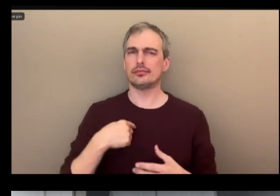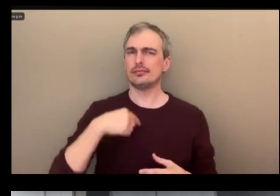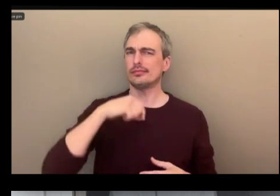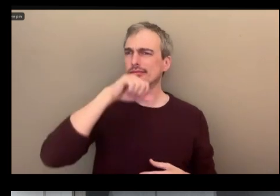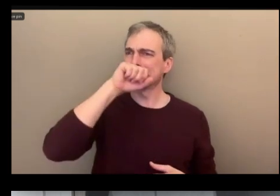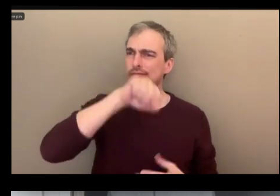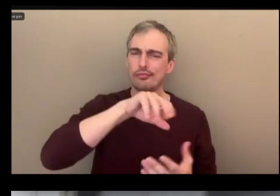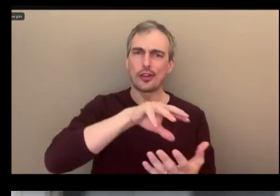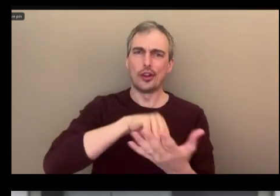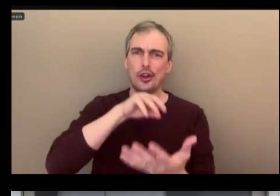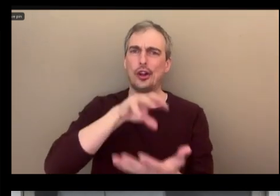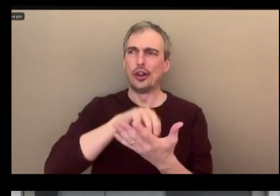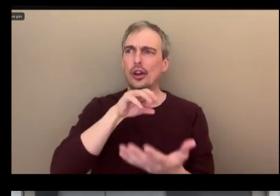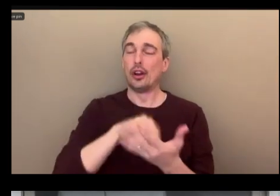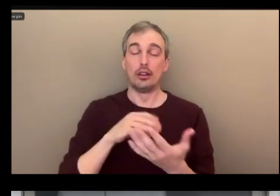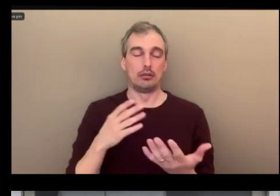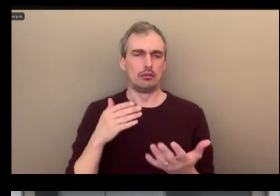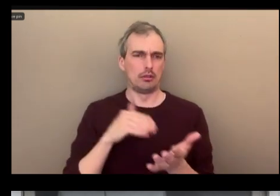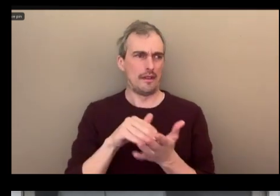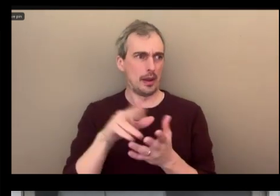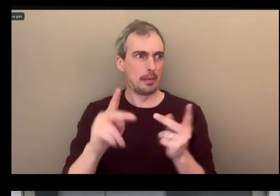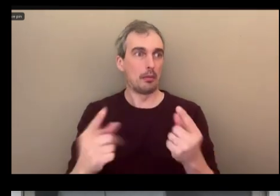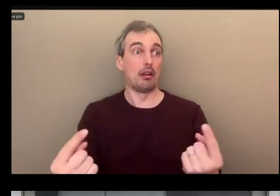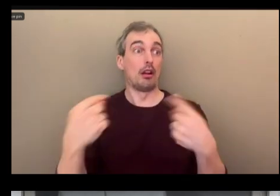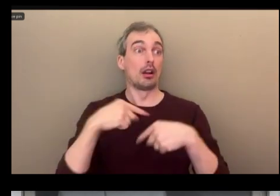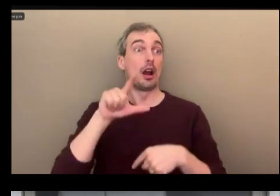But I get the best joy out of hearing people's stories.